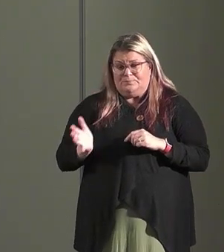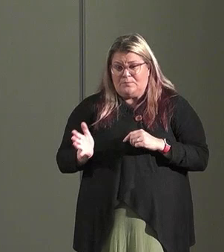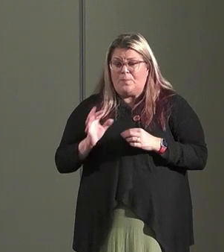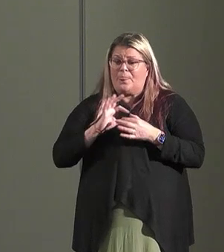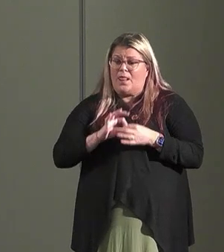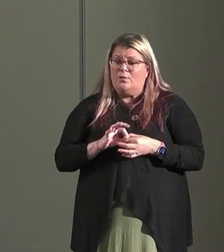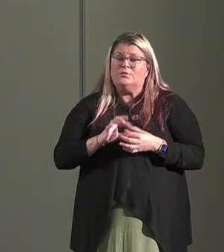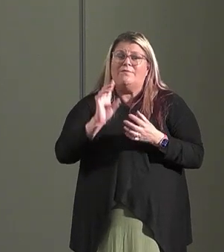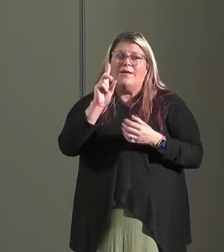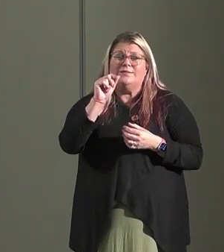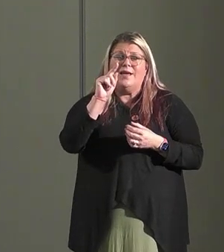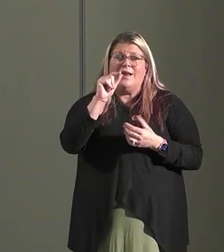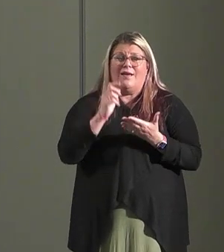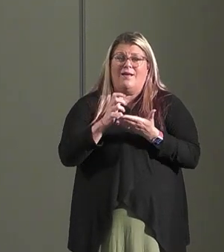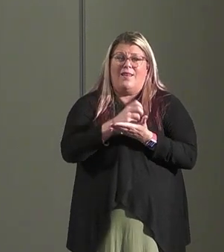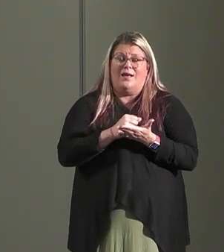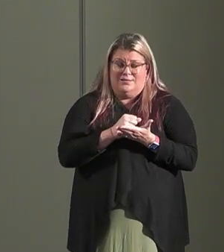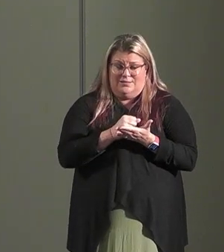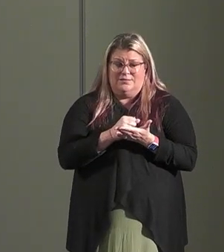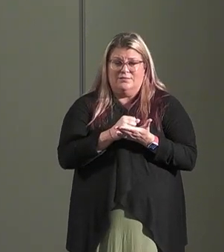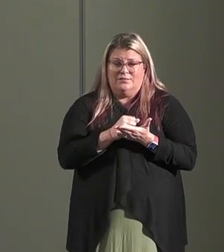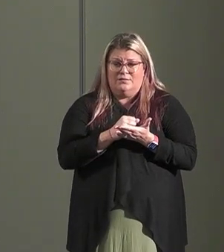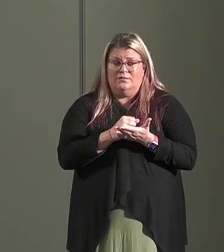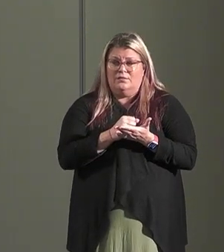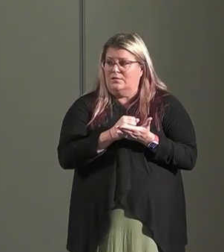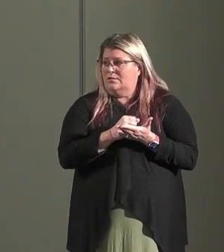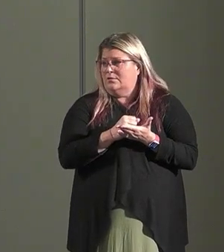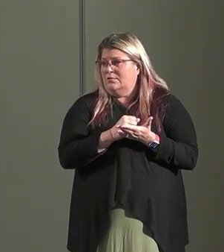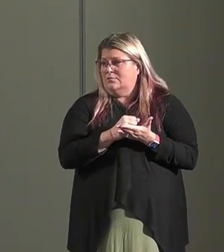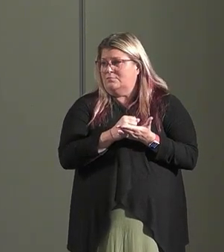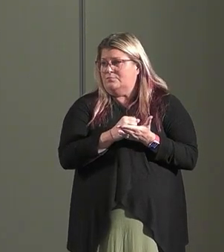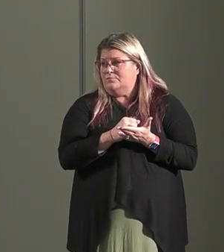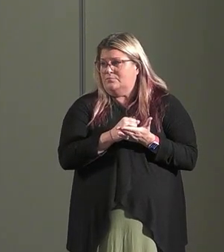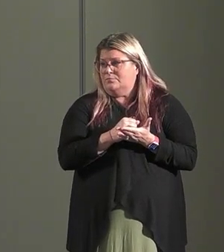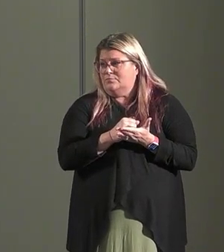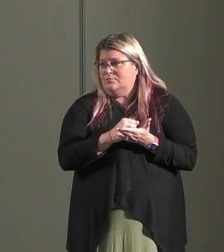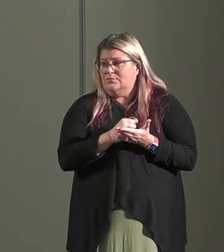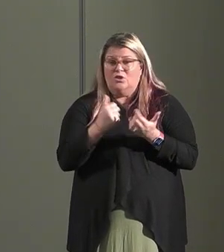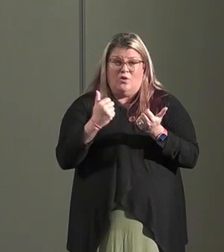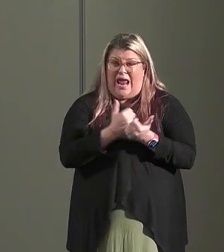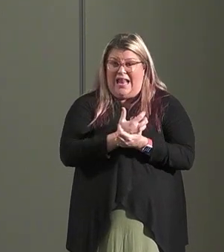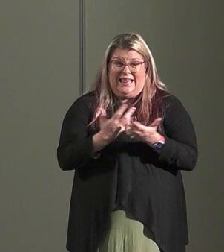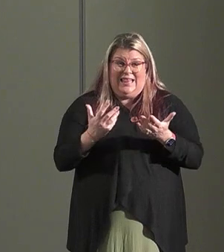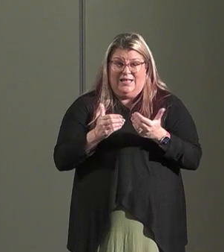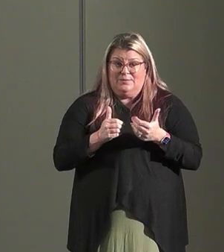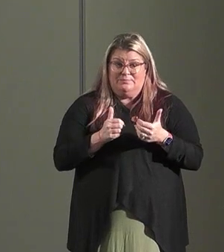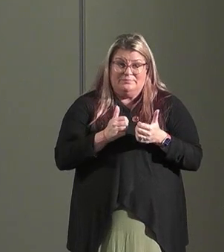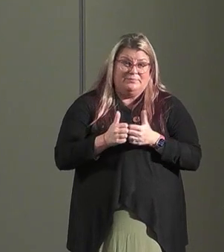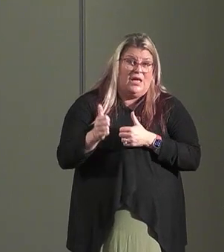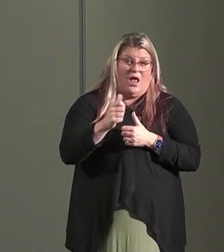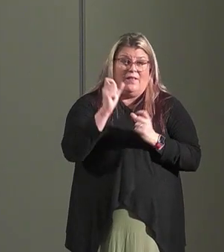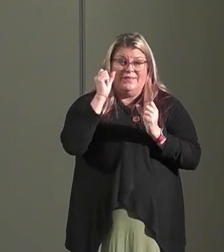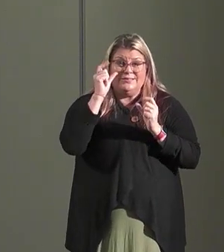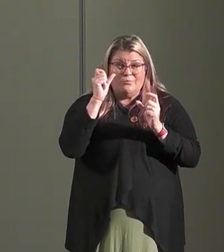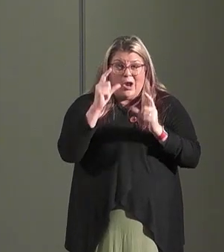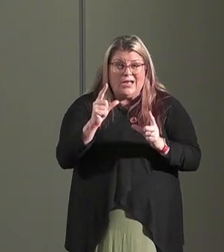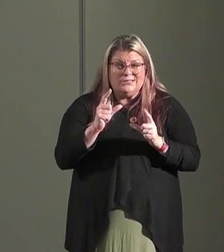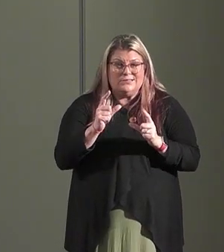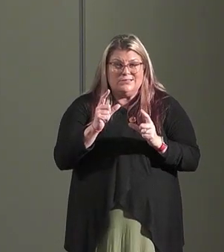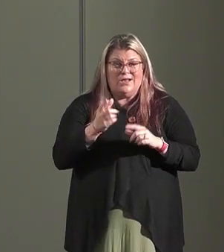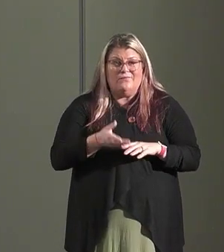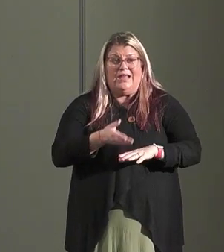of the data collected, same question. Anything beyond the surprise increase in improvement that